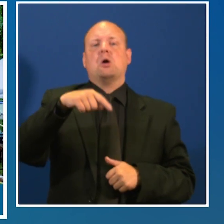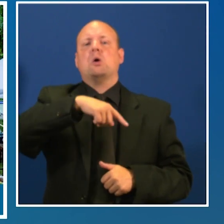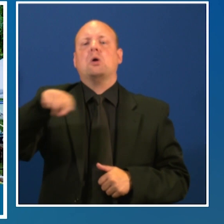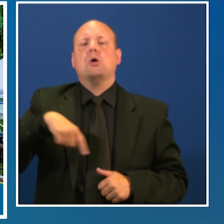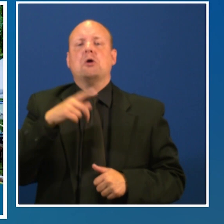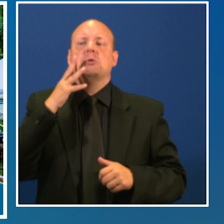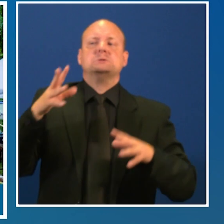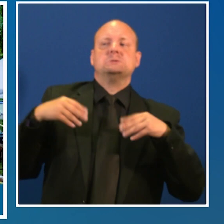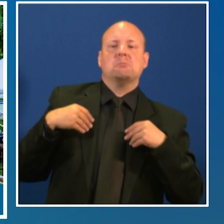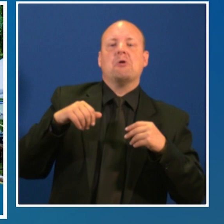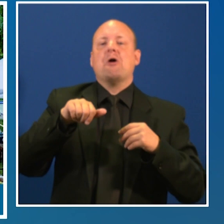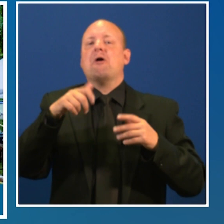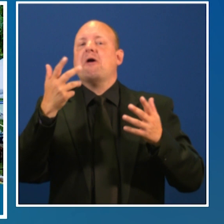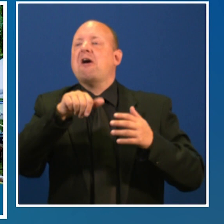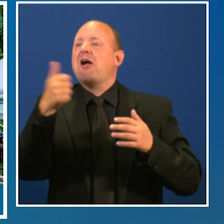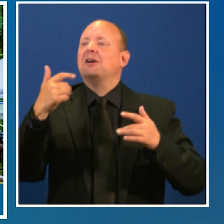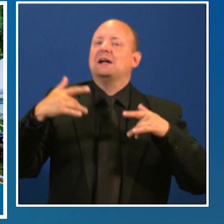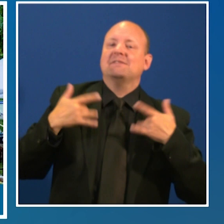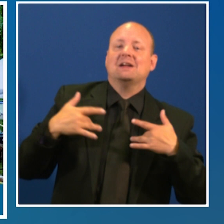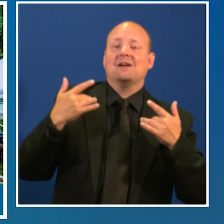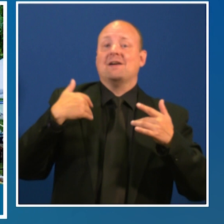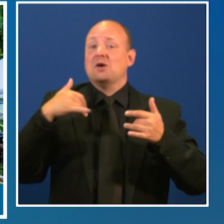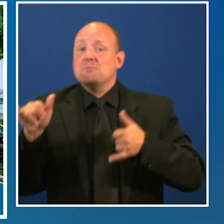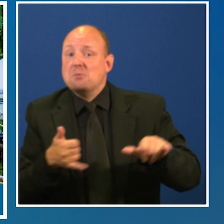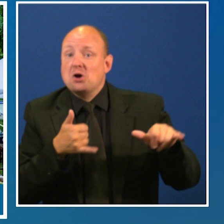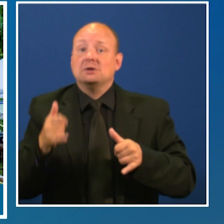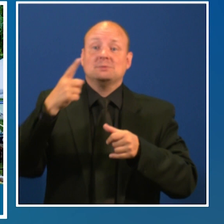social media pages and community calendar for the latest local